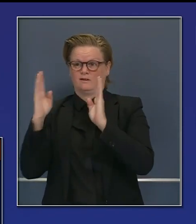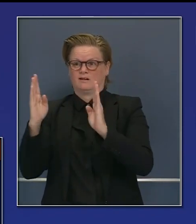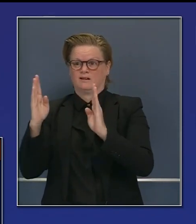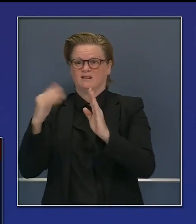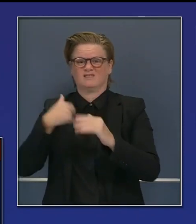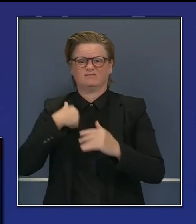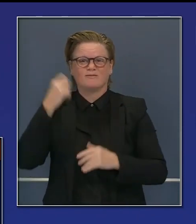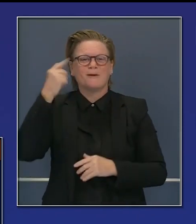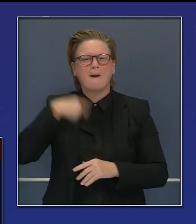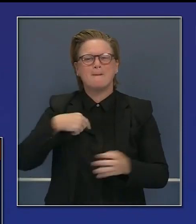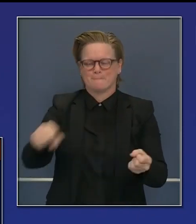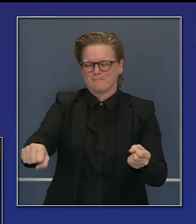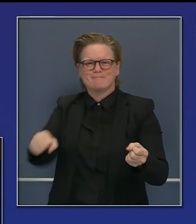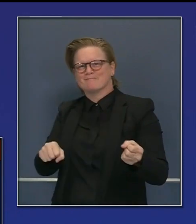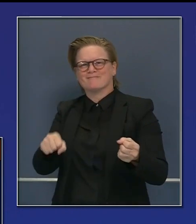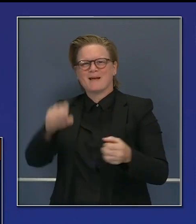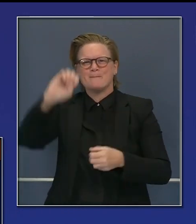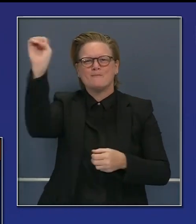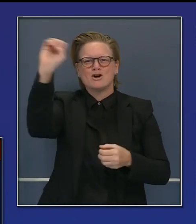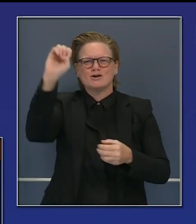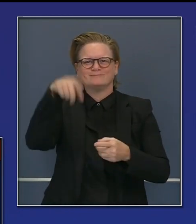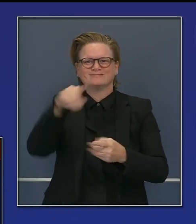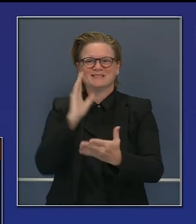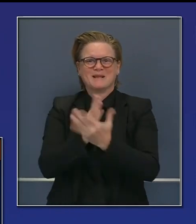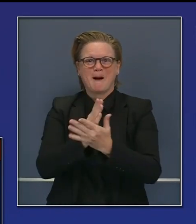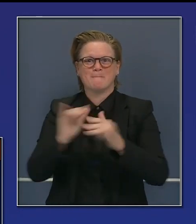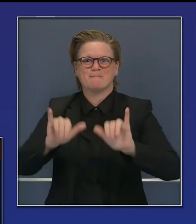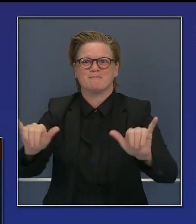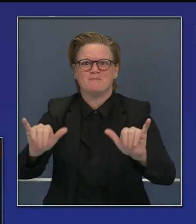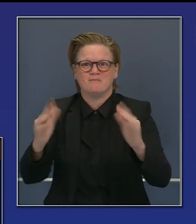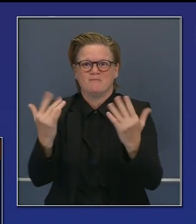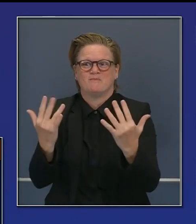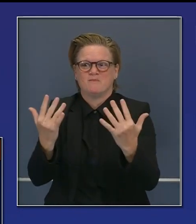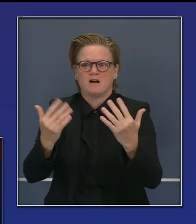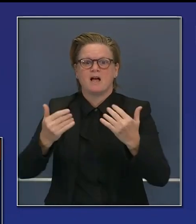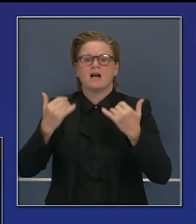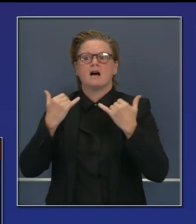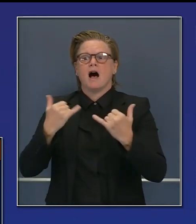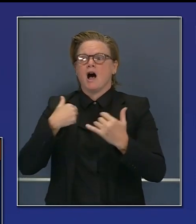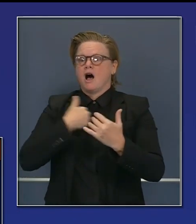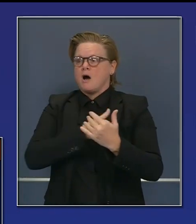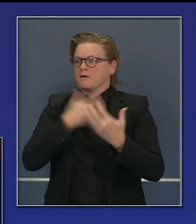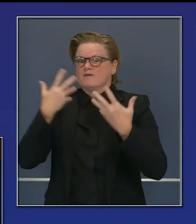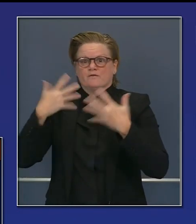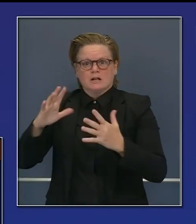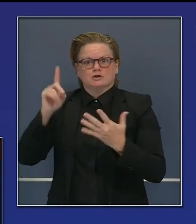WE PUT OUT SOME 14 OR SO WEEKS AGO, PULLING THE EMERGENCY BRAKE. WE HAVE DONE SEQUENTIALLY OVER